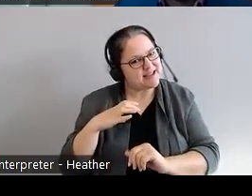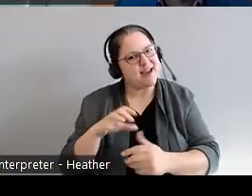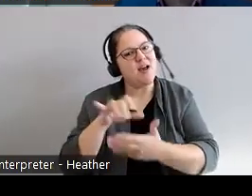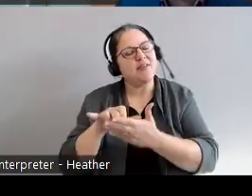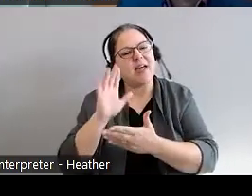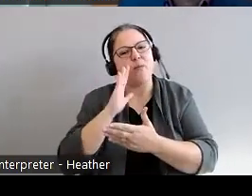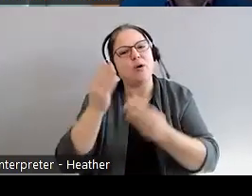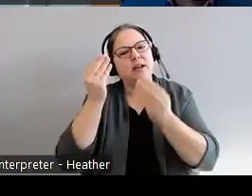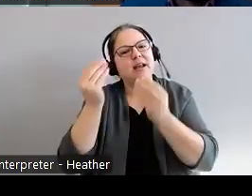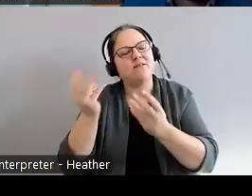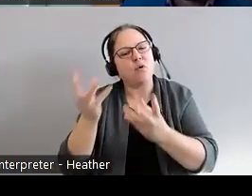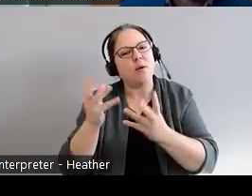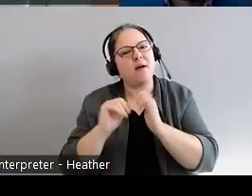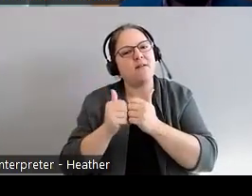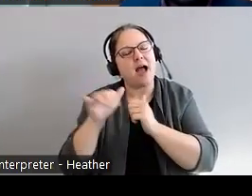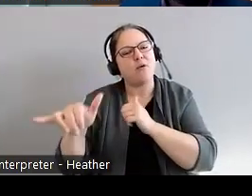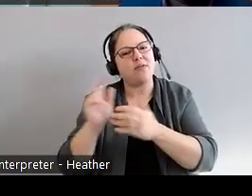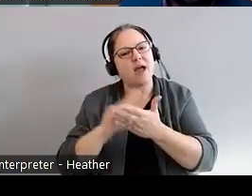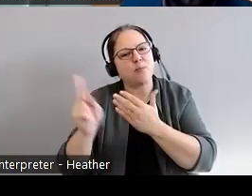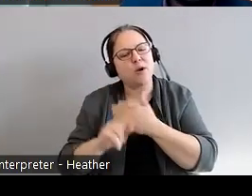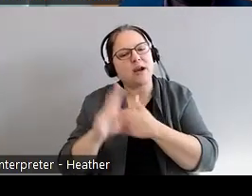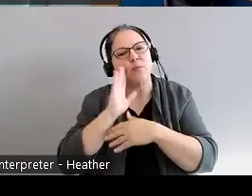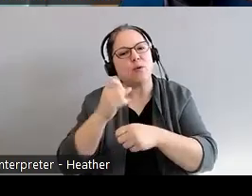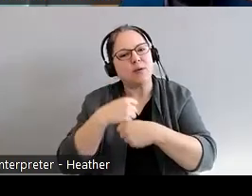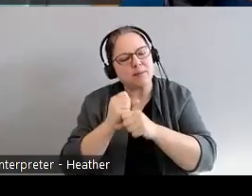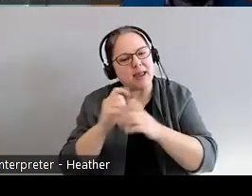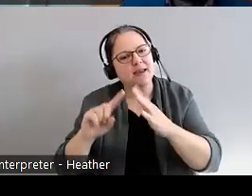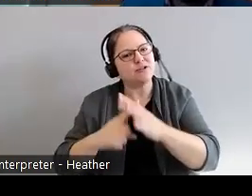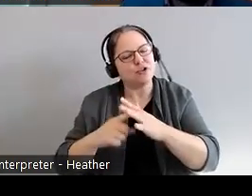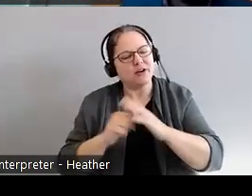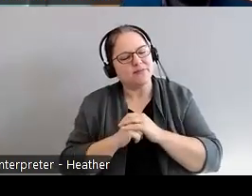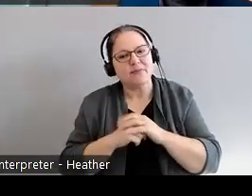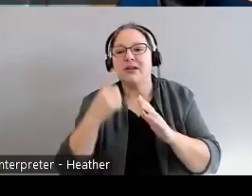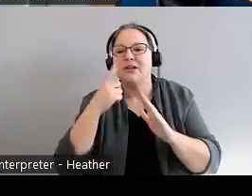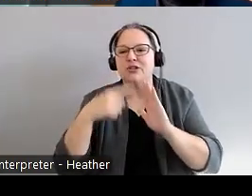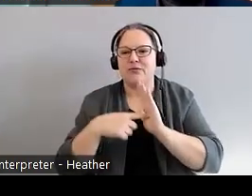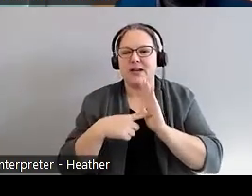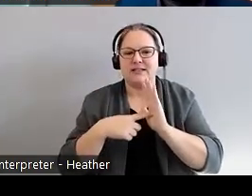how that program was created and initiated. Uh so for example we had an admissions committee